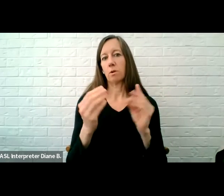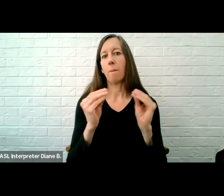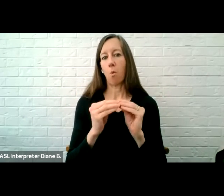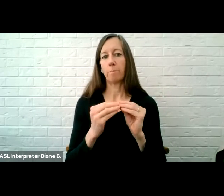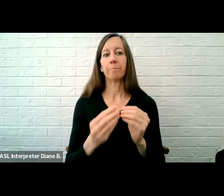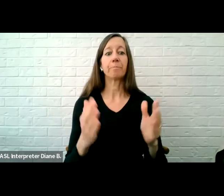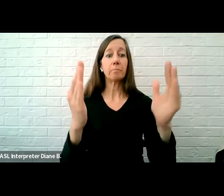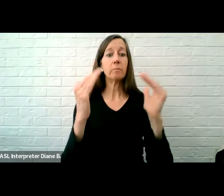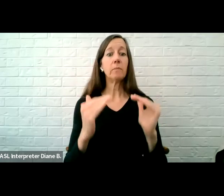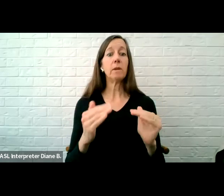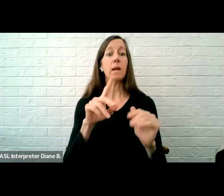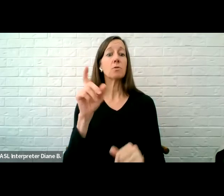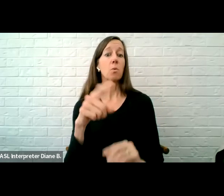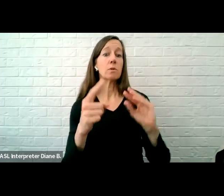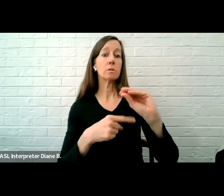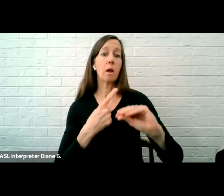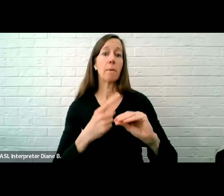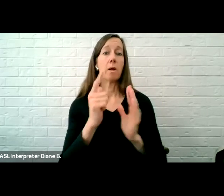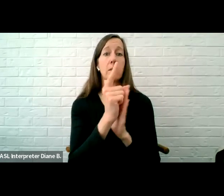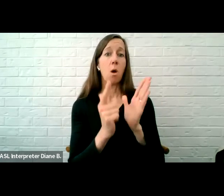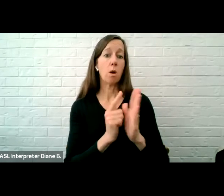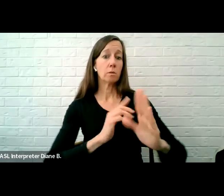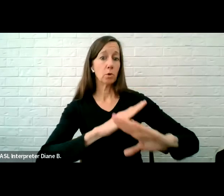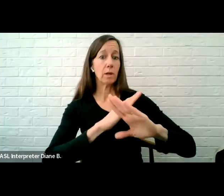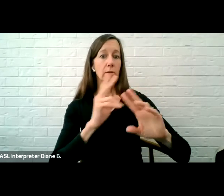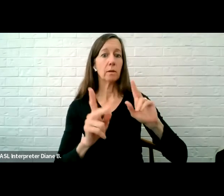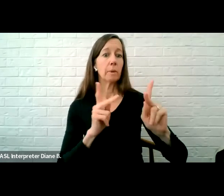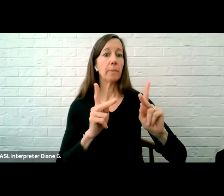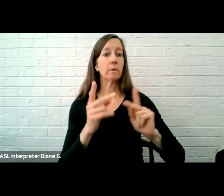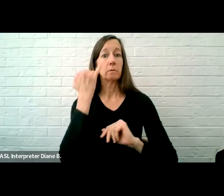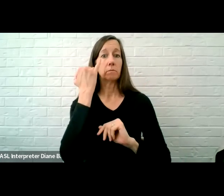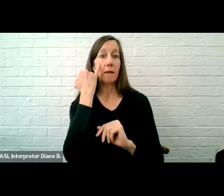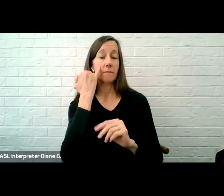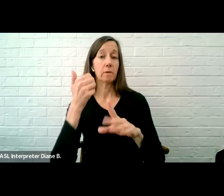for those entering the hospital, and rehab and keeping their home while getting care.